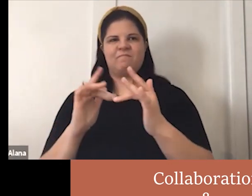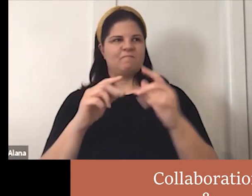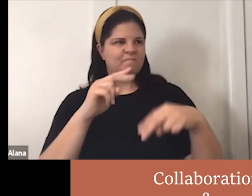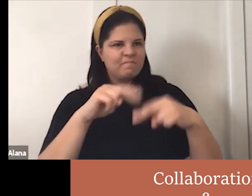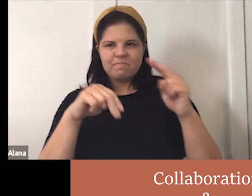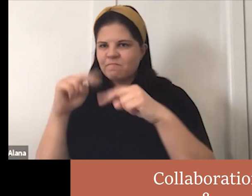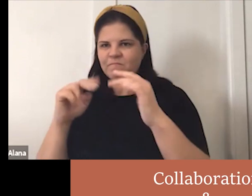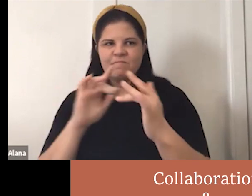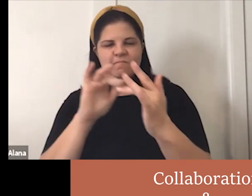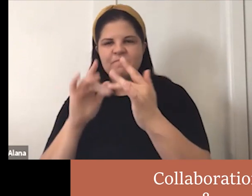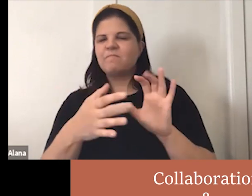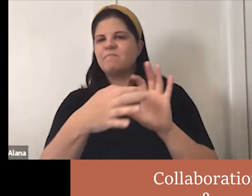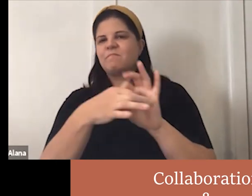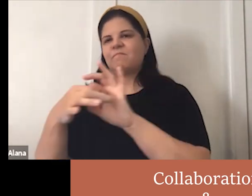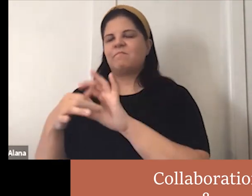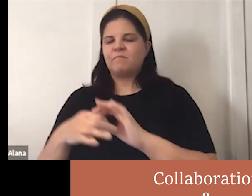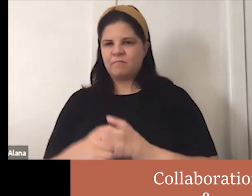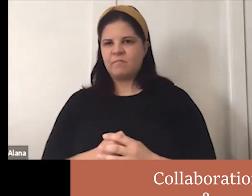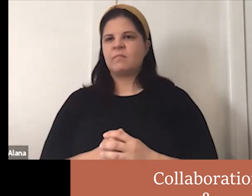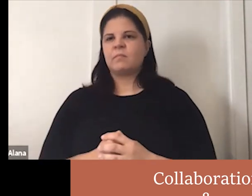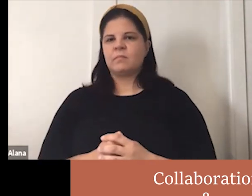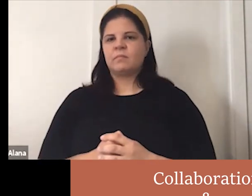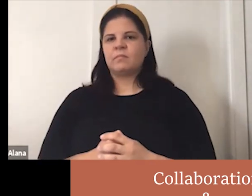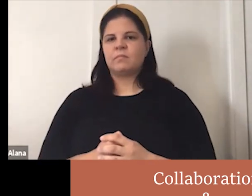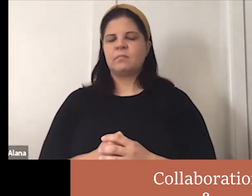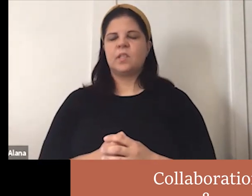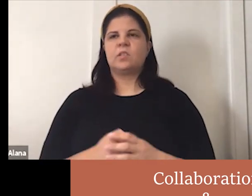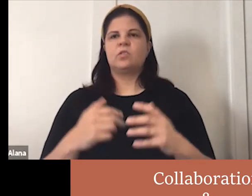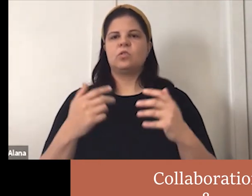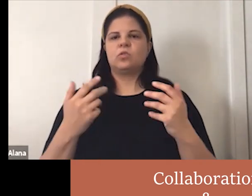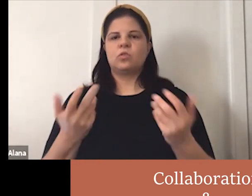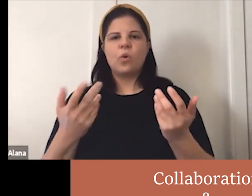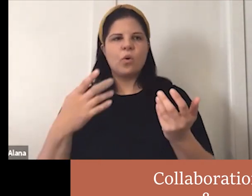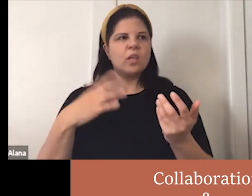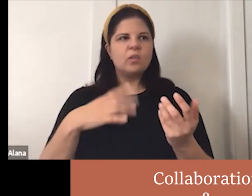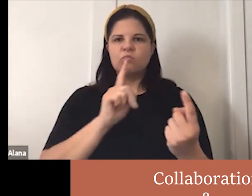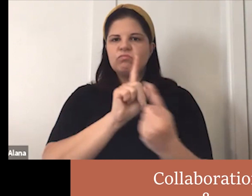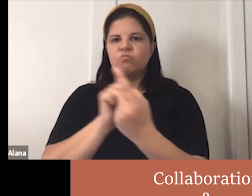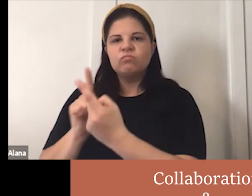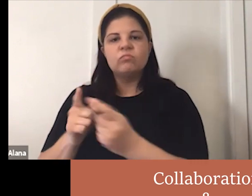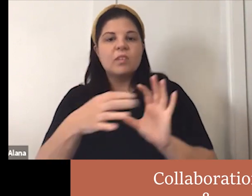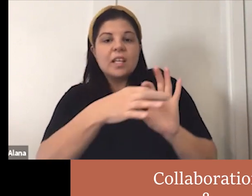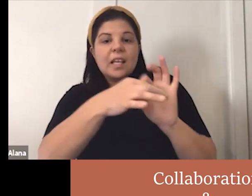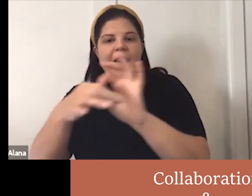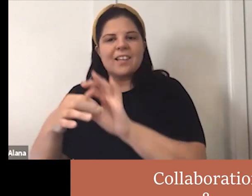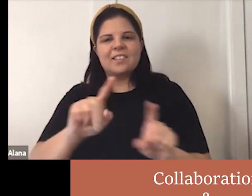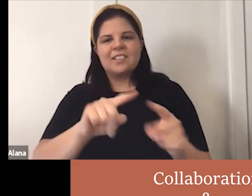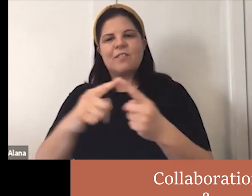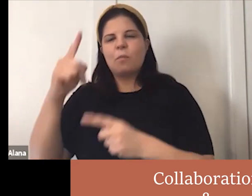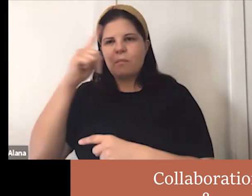And just getting to make connections with different people in different parts of the